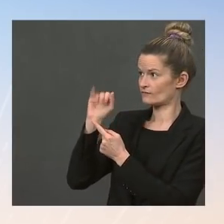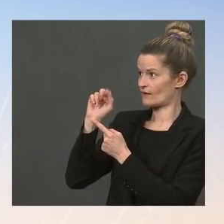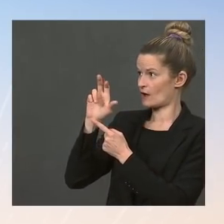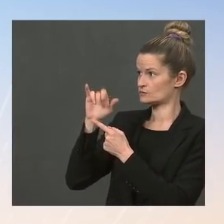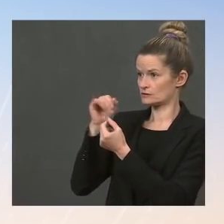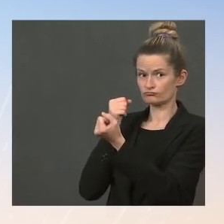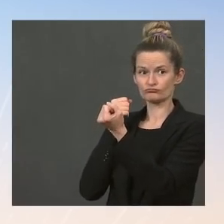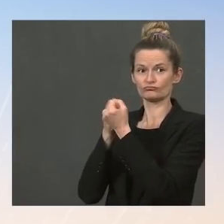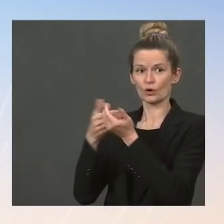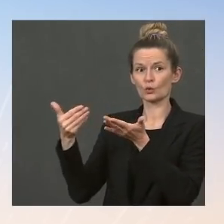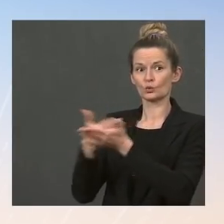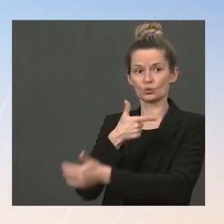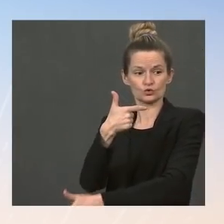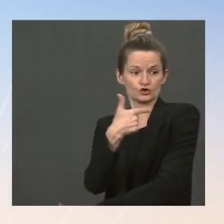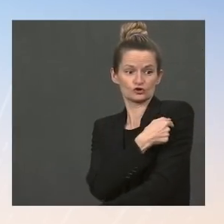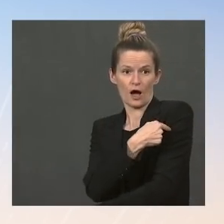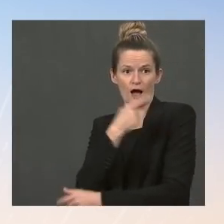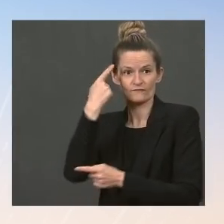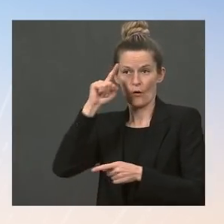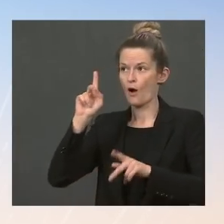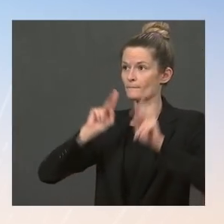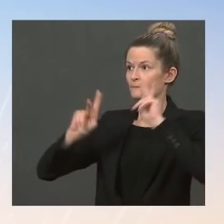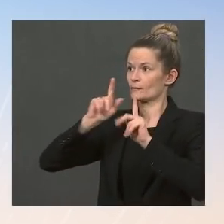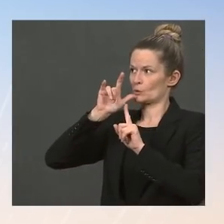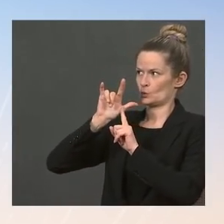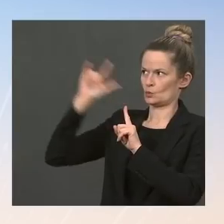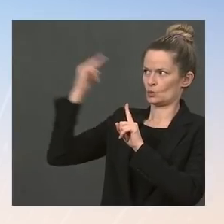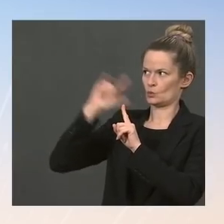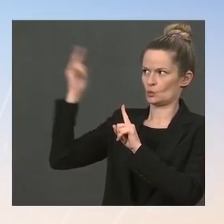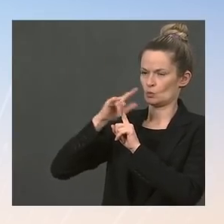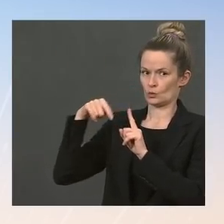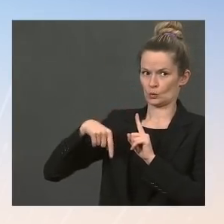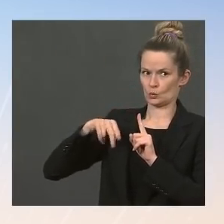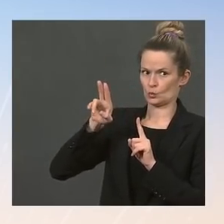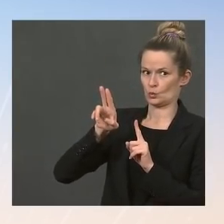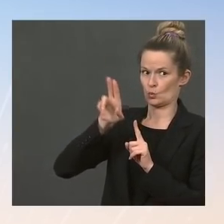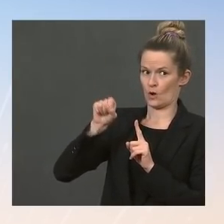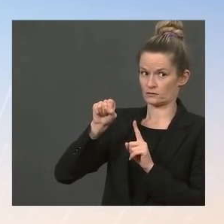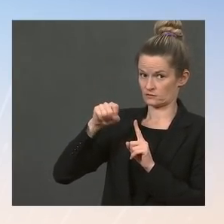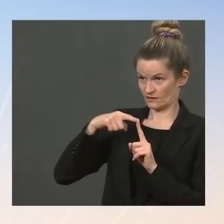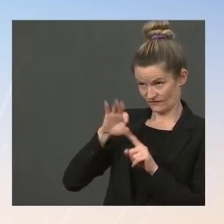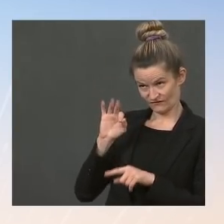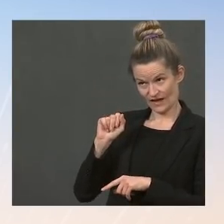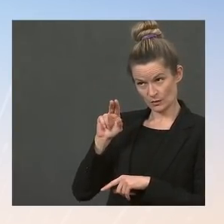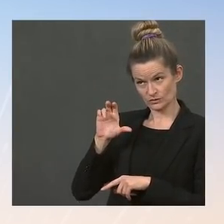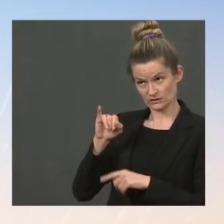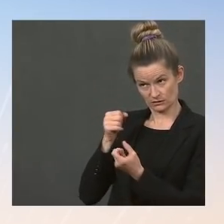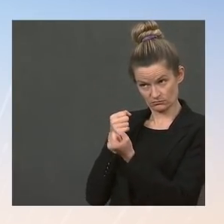for passengers, not staff. If he supports that and he's the President's chief medical advisor, why haven't you done that?